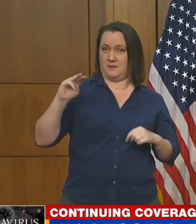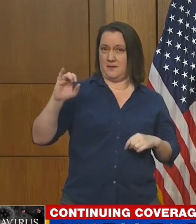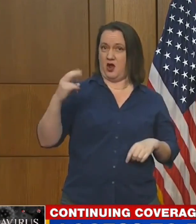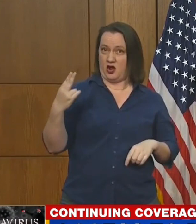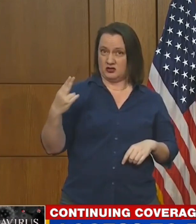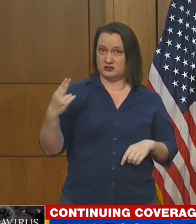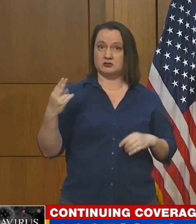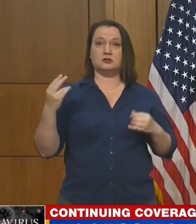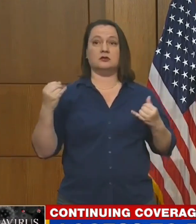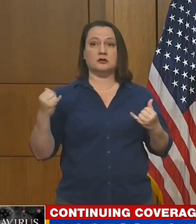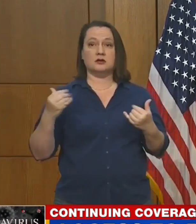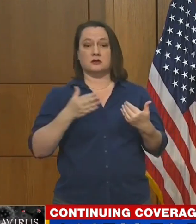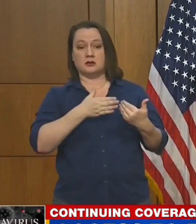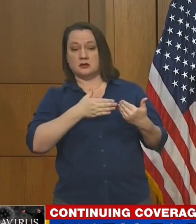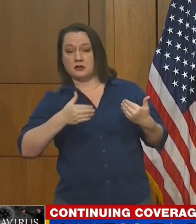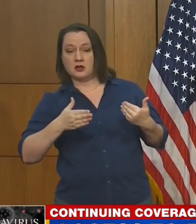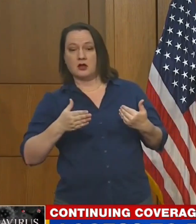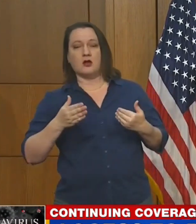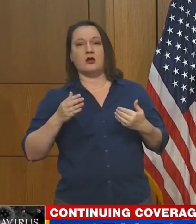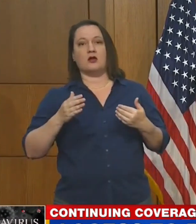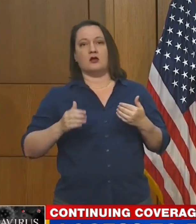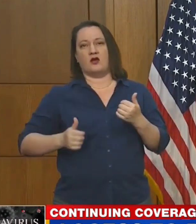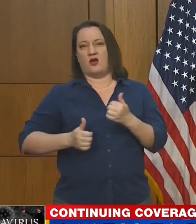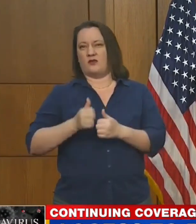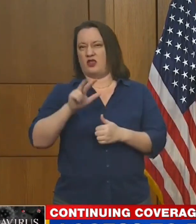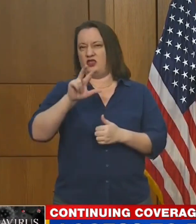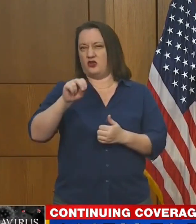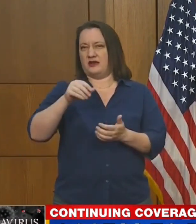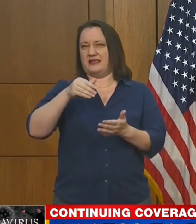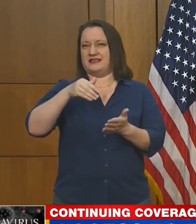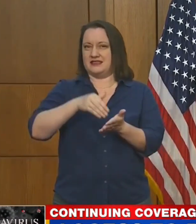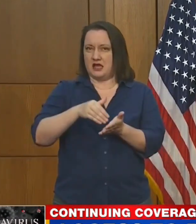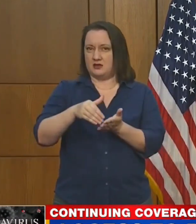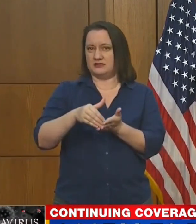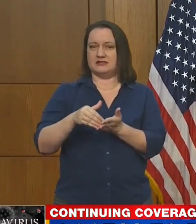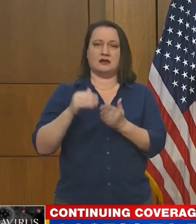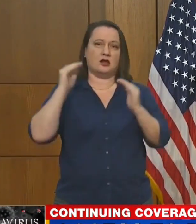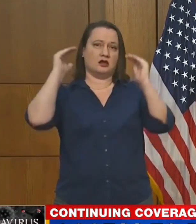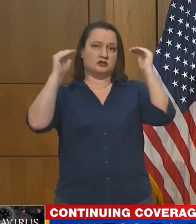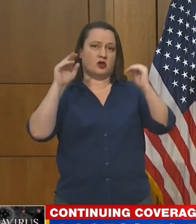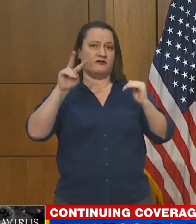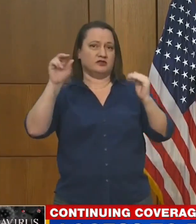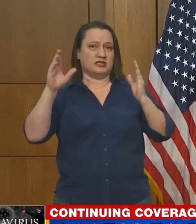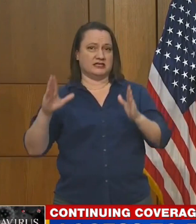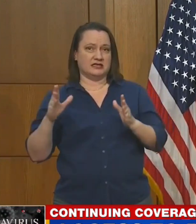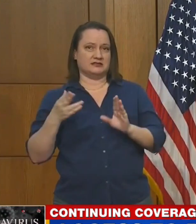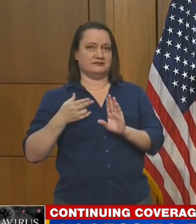STATE OF EMERGENCY FOR VIRGINIA IN MARCH OF THIS YEAR ALMOST THIRTY THOUSAND ADULT